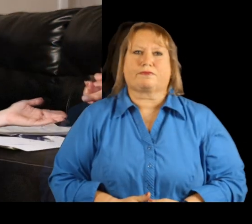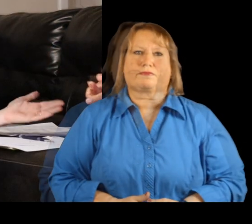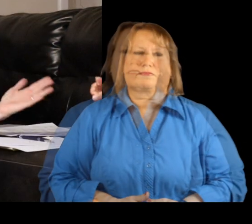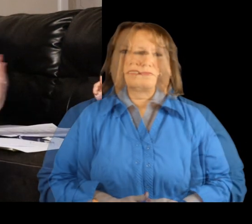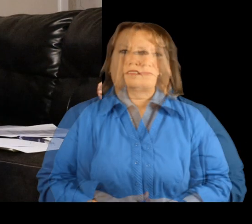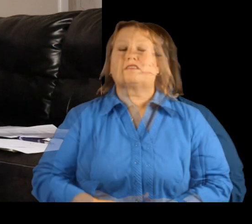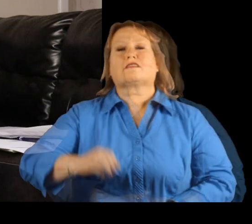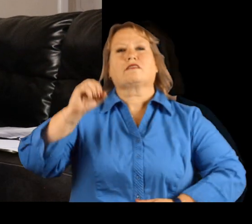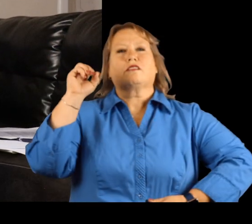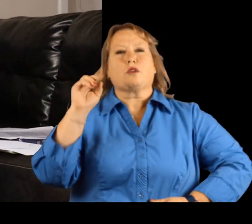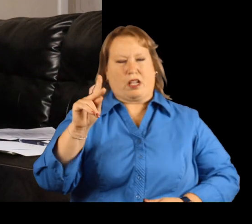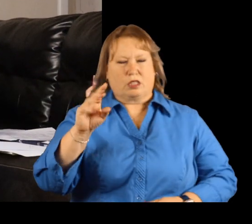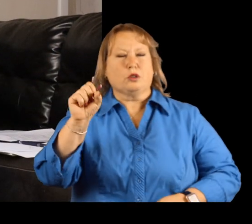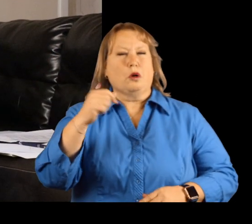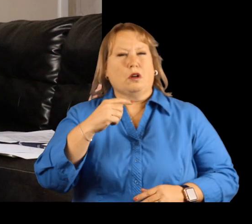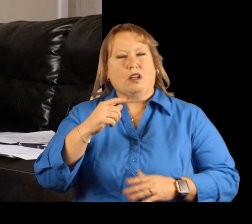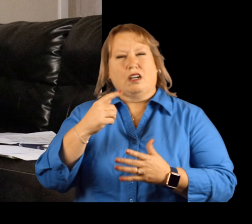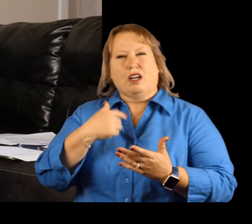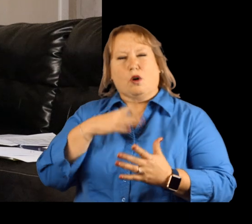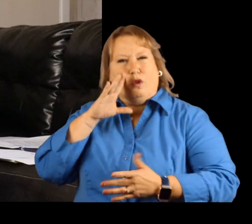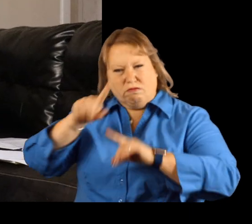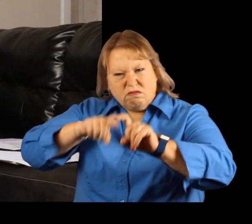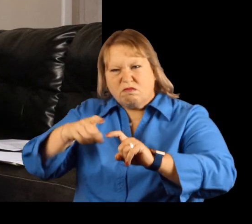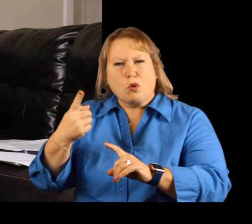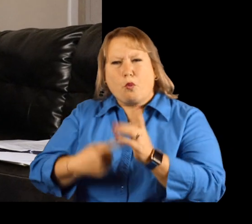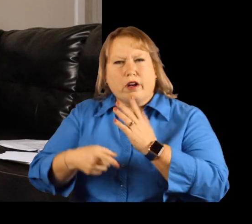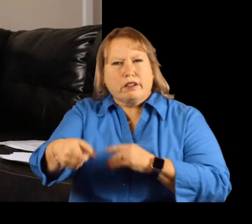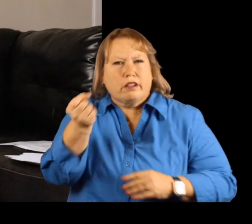Basically what he understands, what he's able able to express.